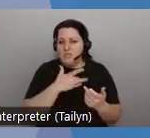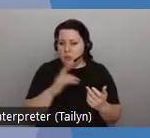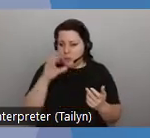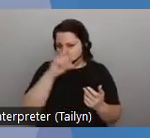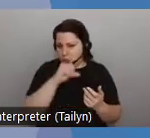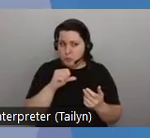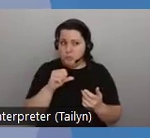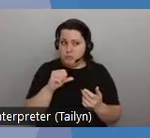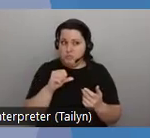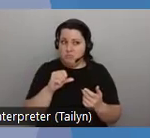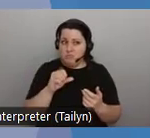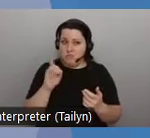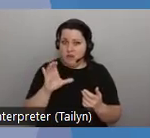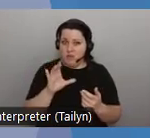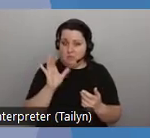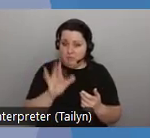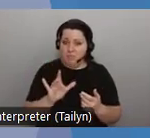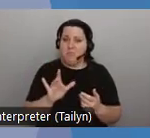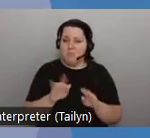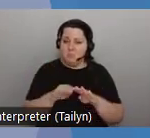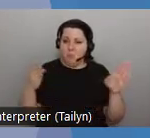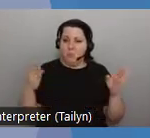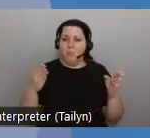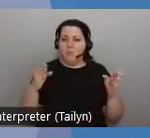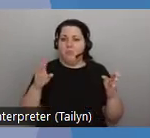have a very good understanding of what's going to happen when they click that link. In some cases we might need to